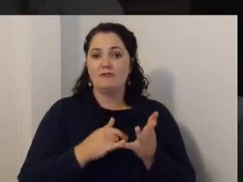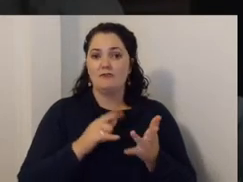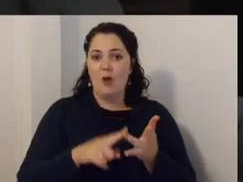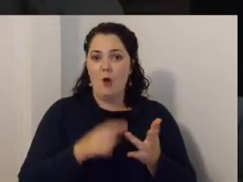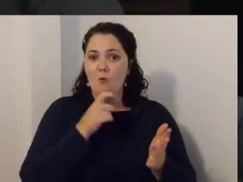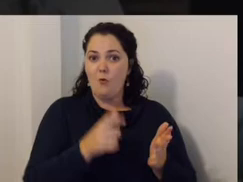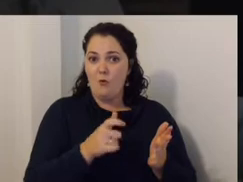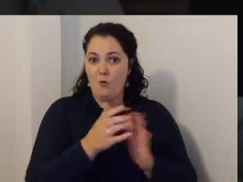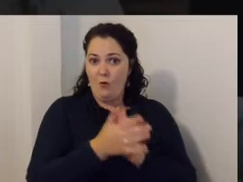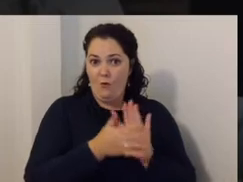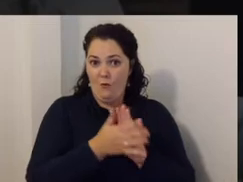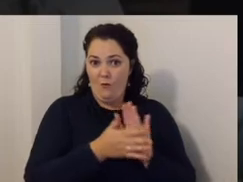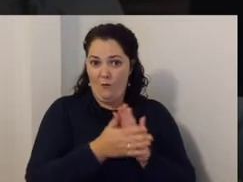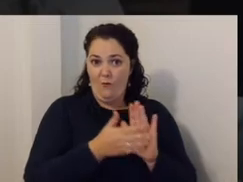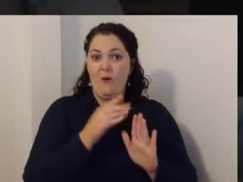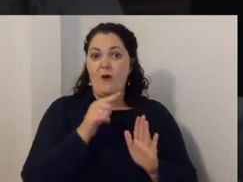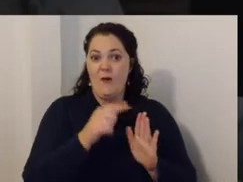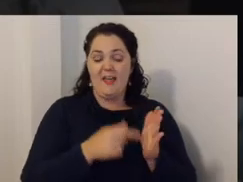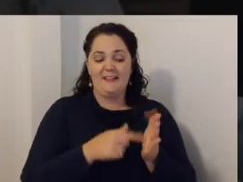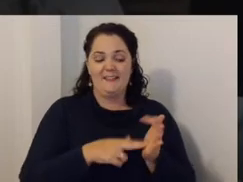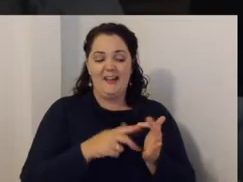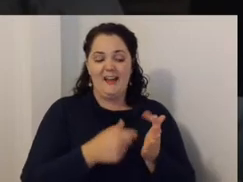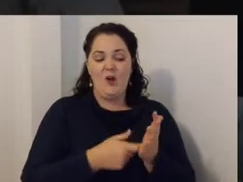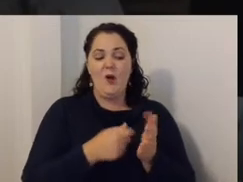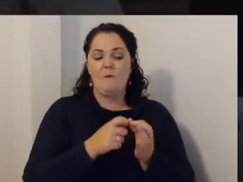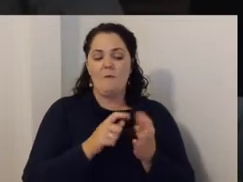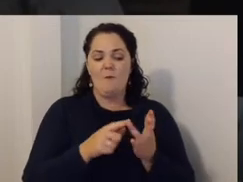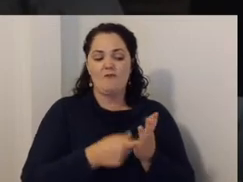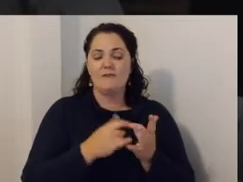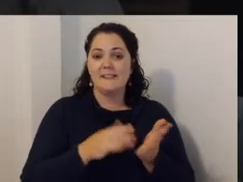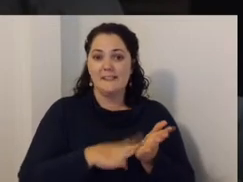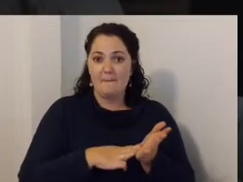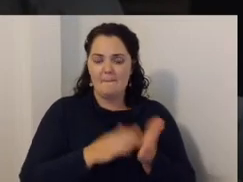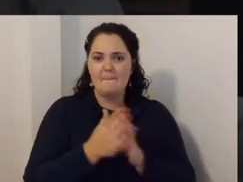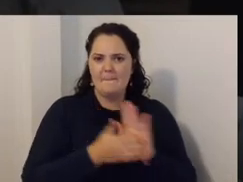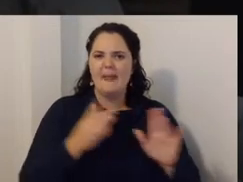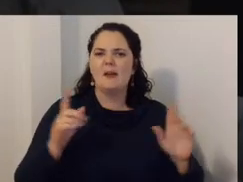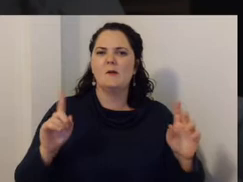method became known as tenebrism. Tenebrism is that drawing in the dark manner, painting in the dark